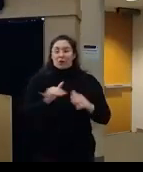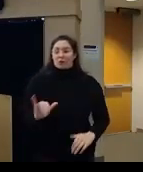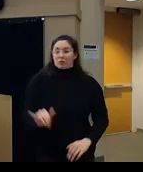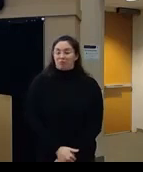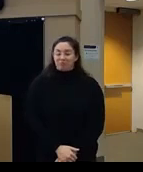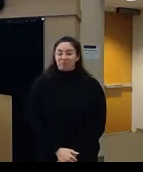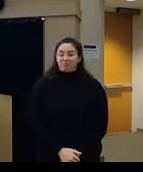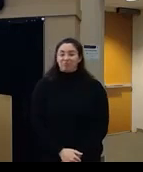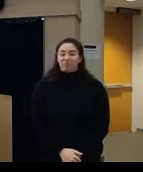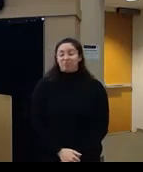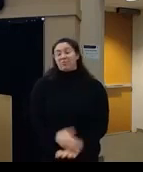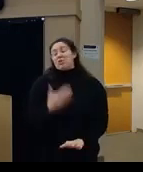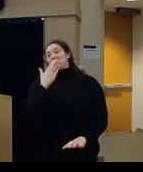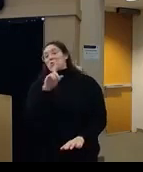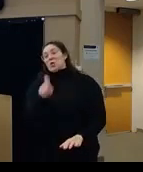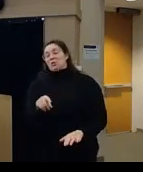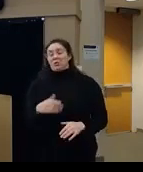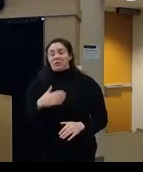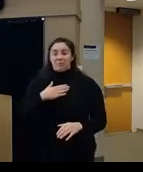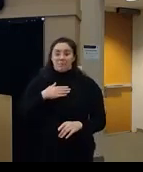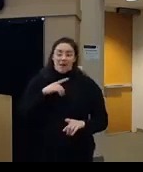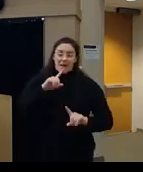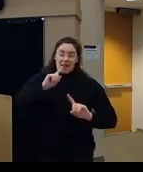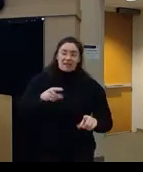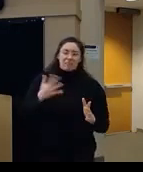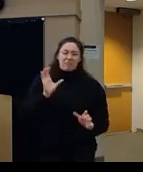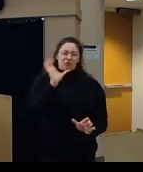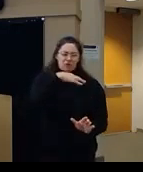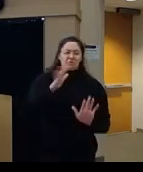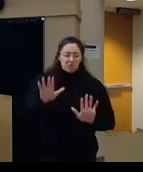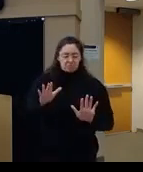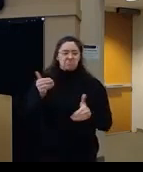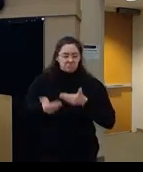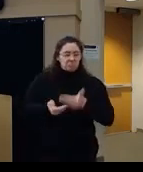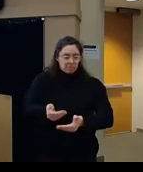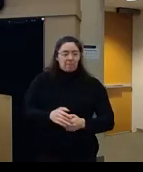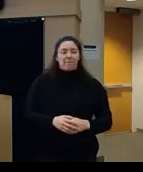question and my answer may seem strange at first but but bear with me uh again like I said I was